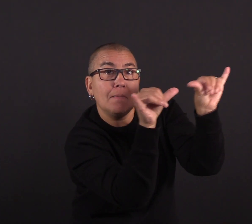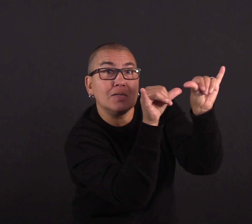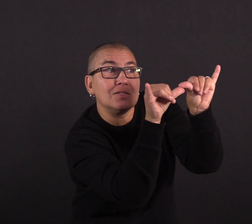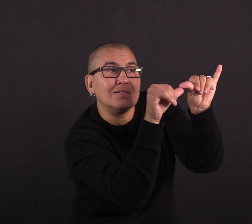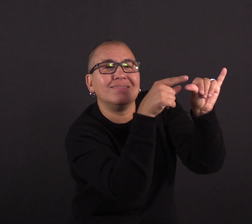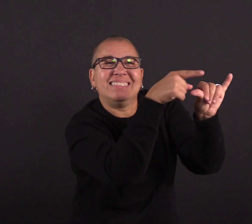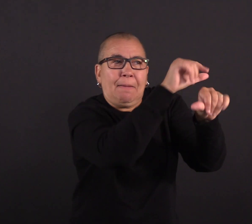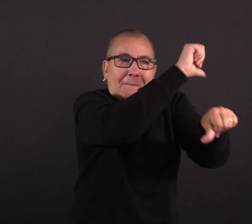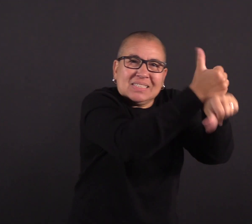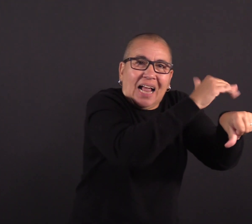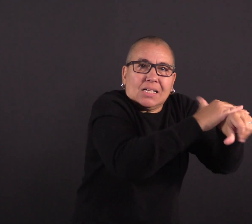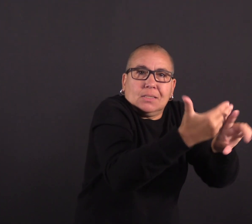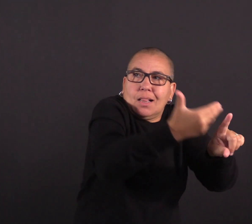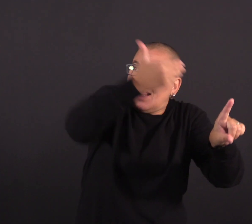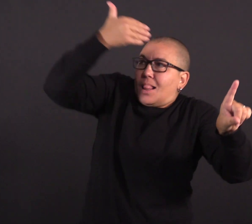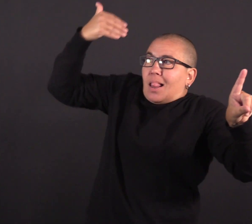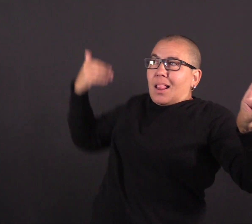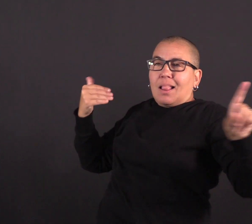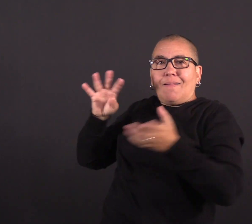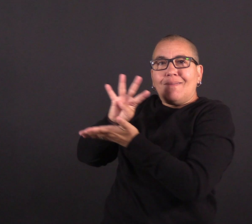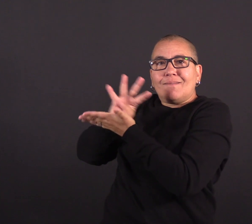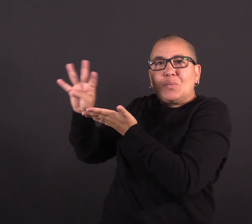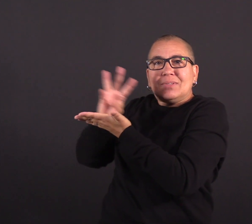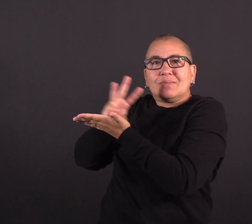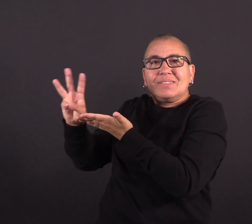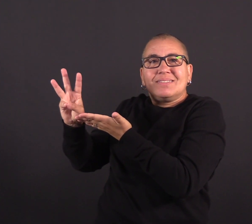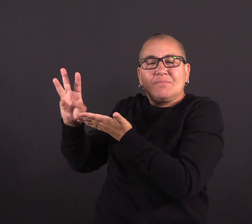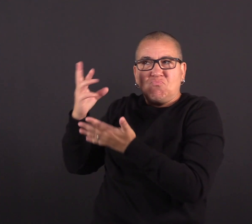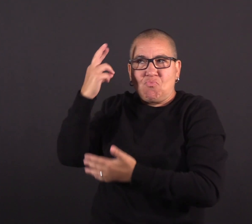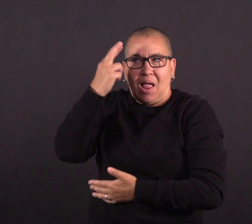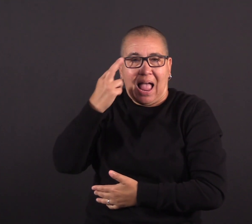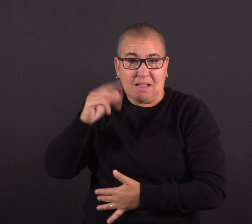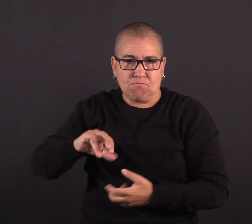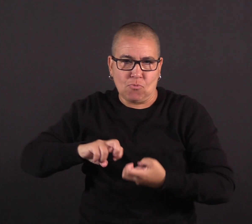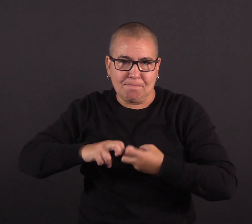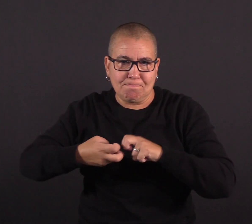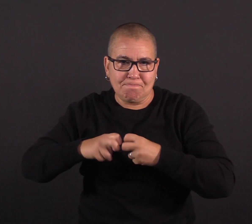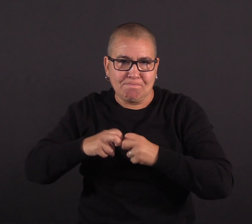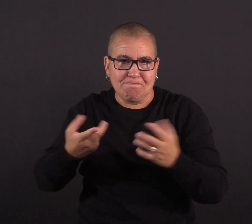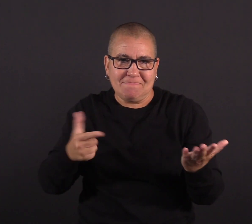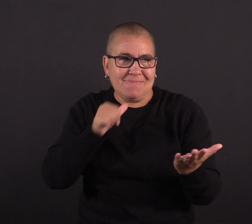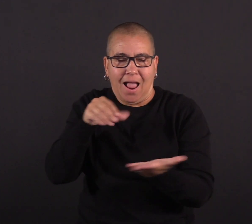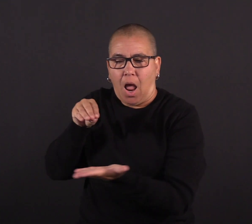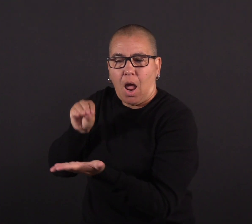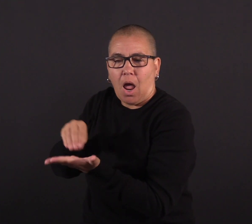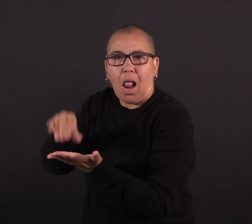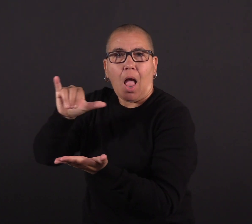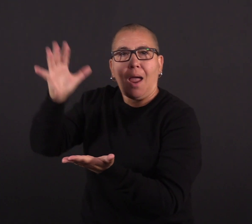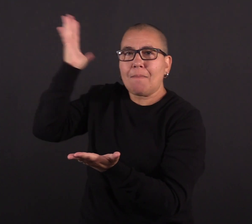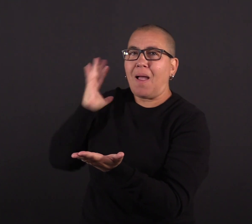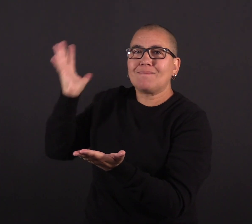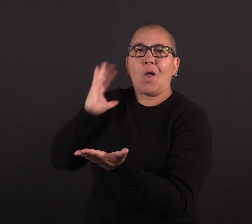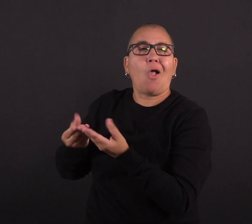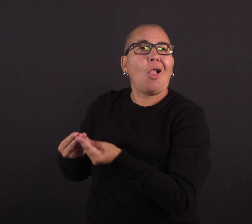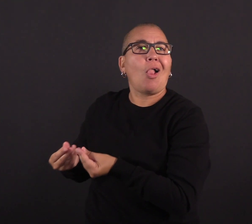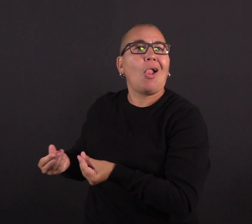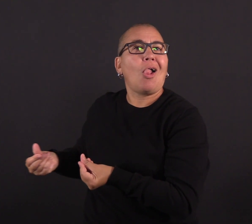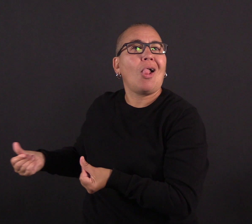about two weeks later every year, which means the U.S. should expect a winter surge in late